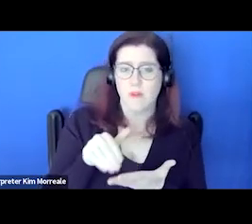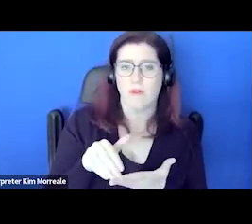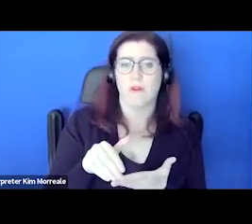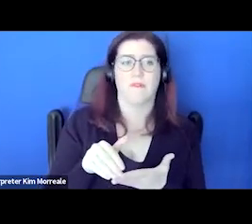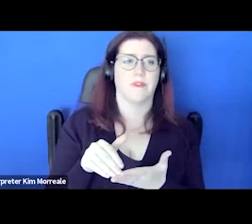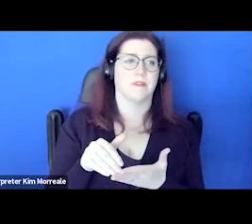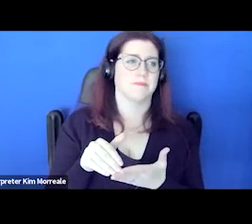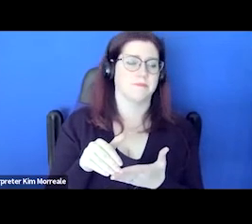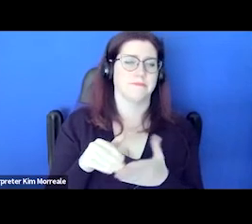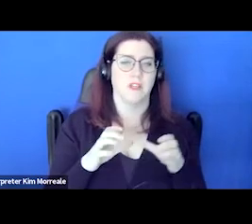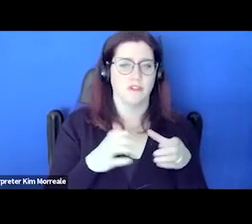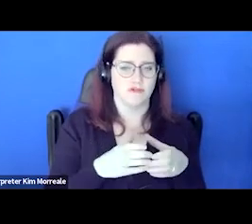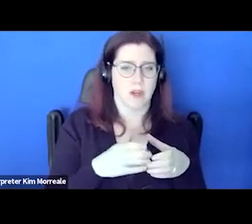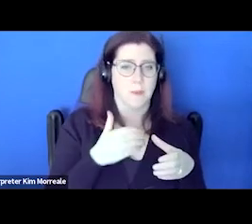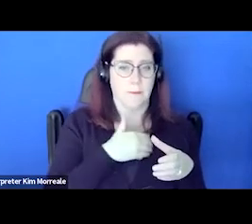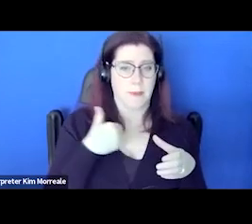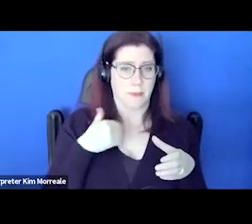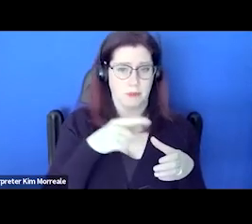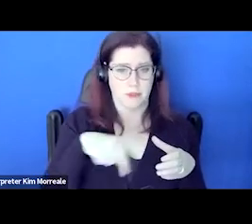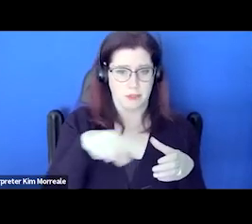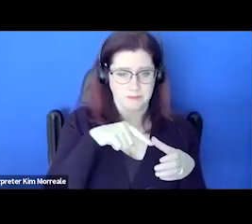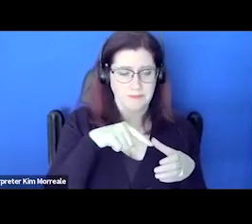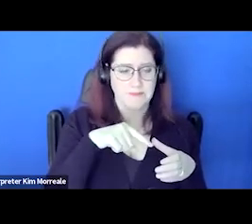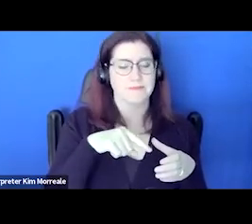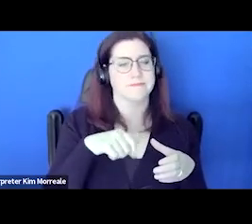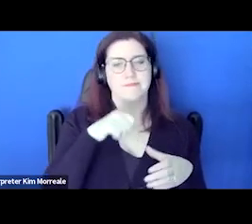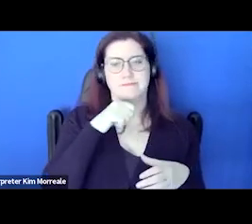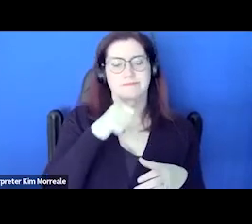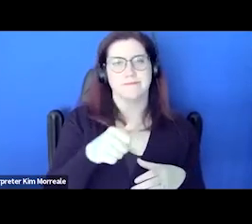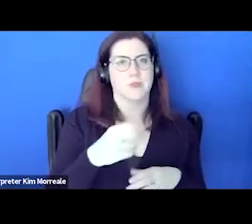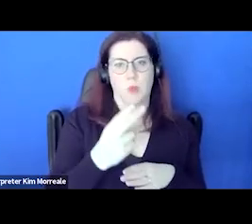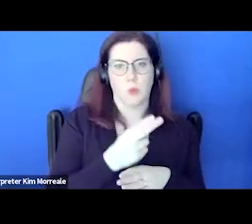who don't utilize IHS